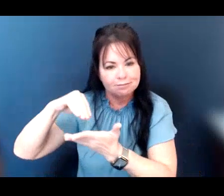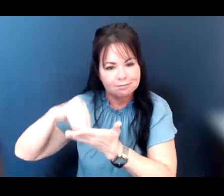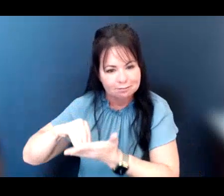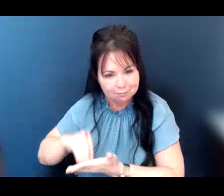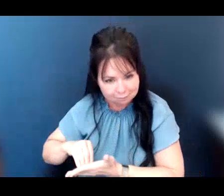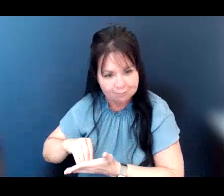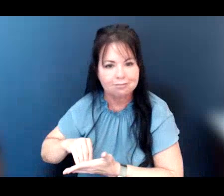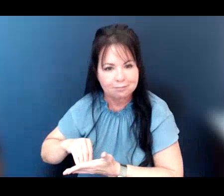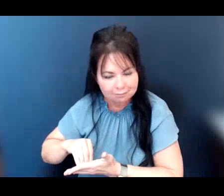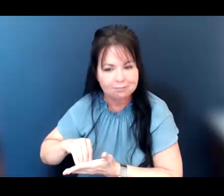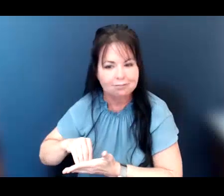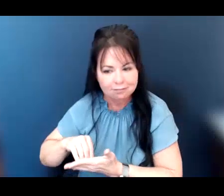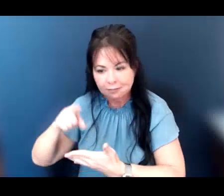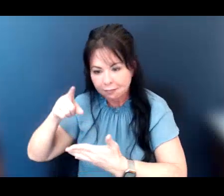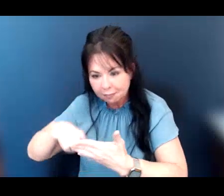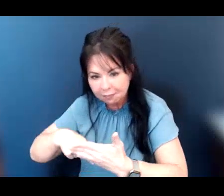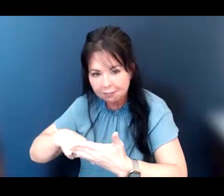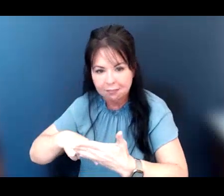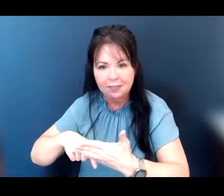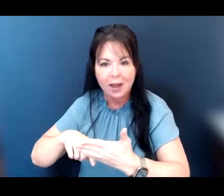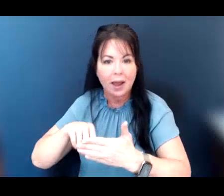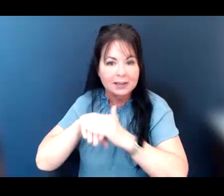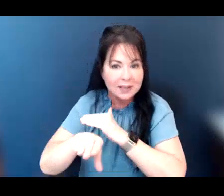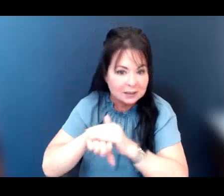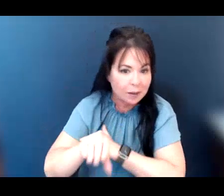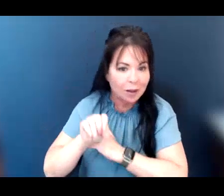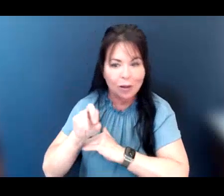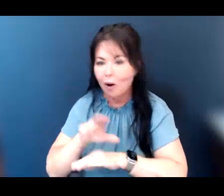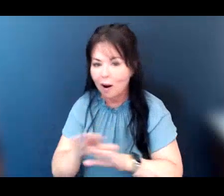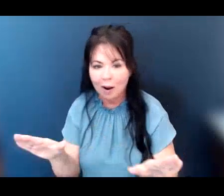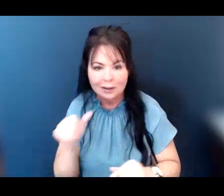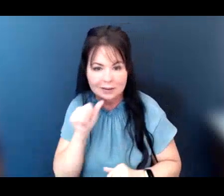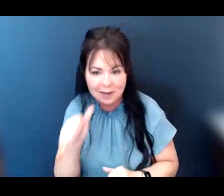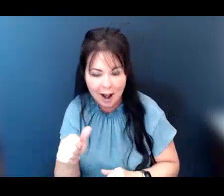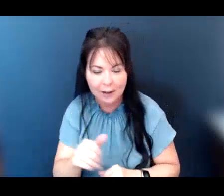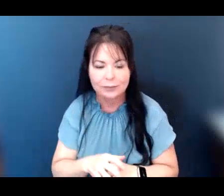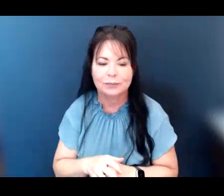that they are trying to sell. And there are some programmatic examples